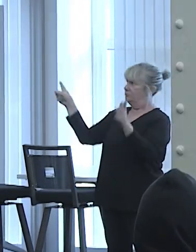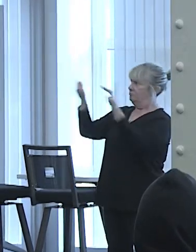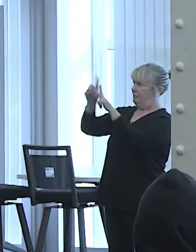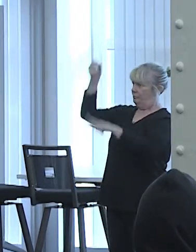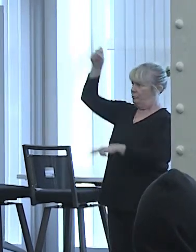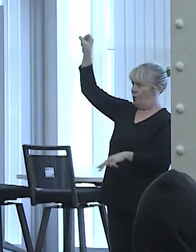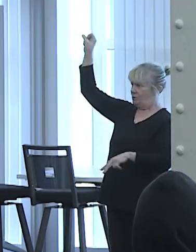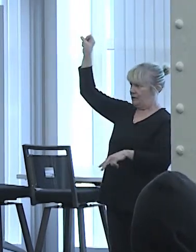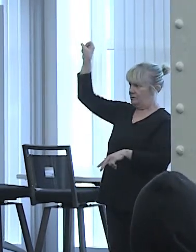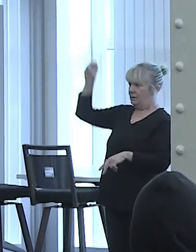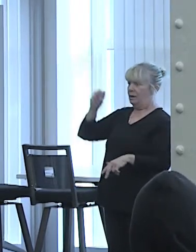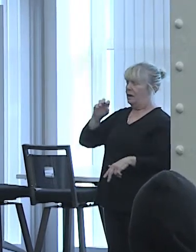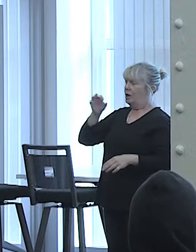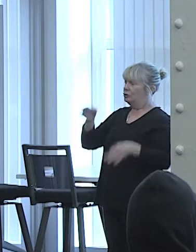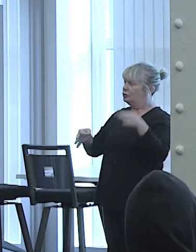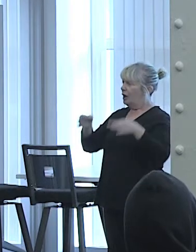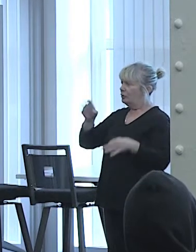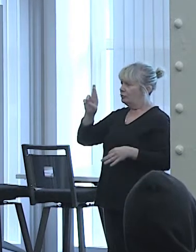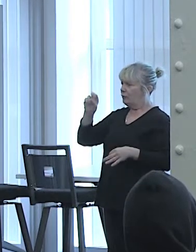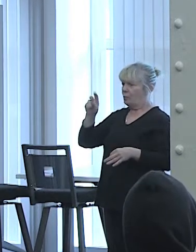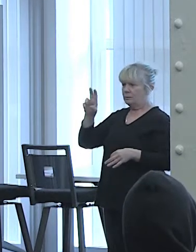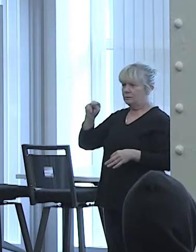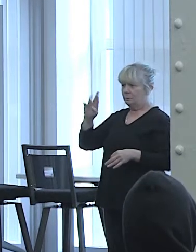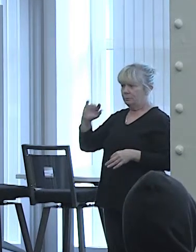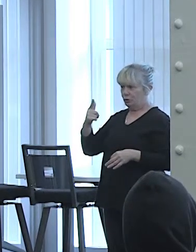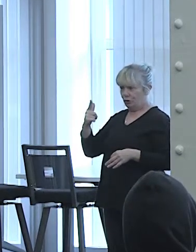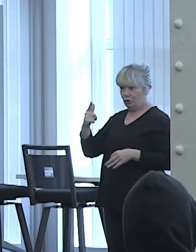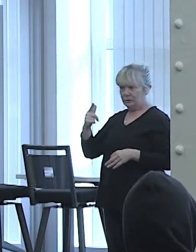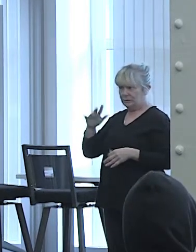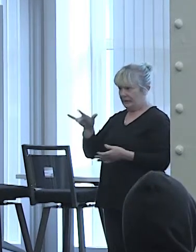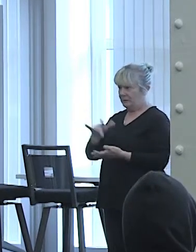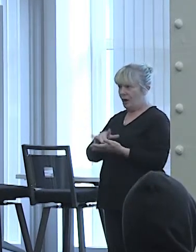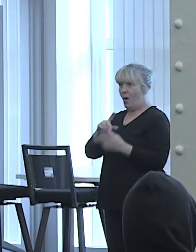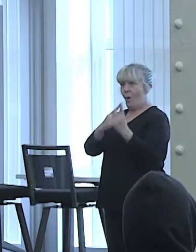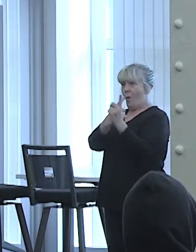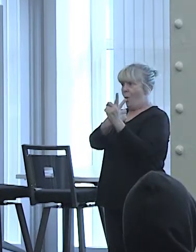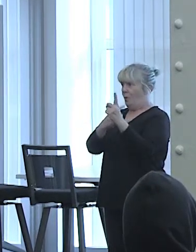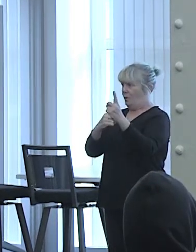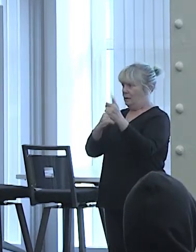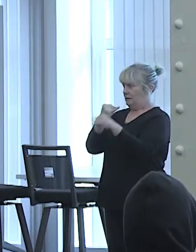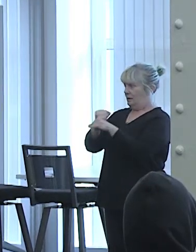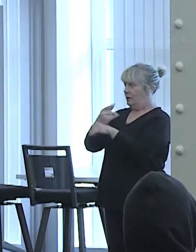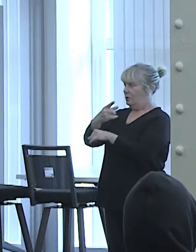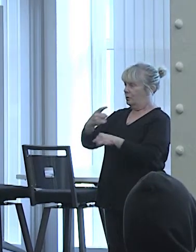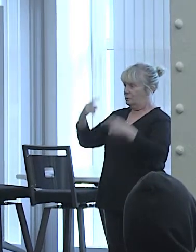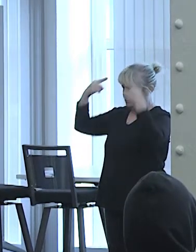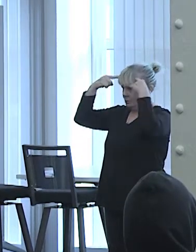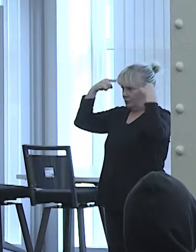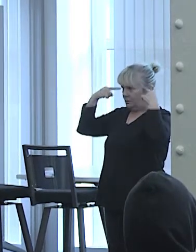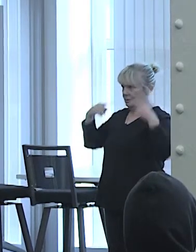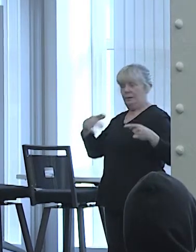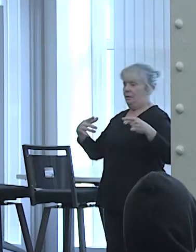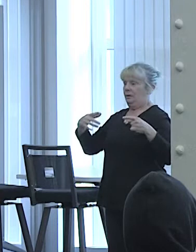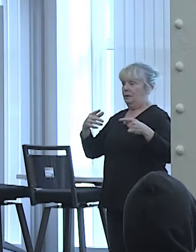The Judge Rotenburg Center is the only institution in the United States that is known to use painful electric shock to change people's behavior.